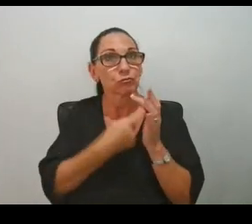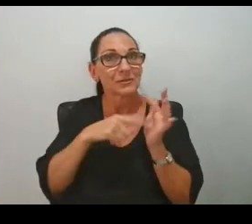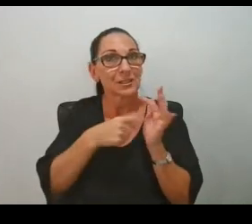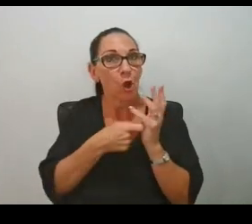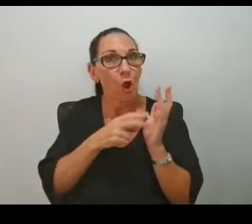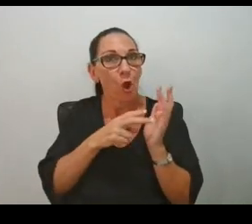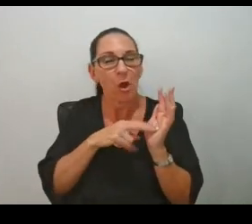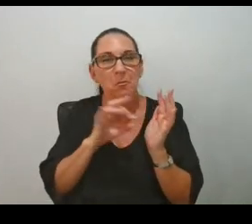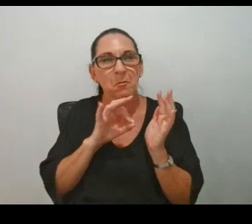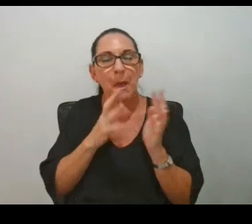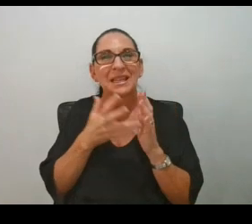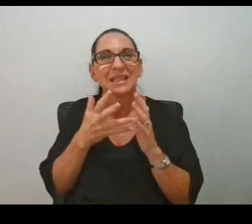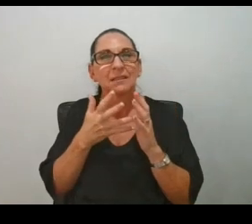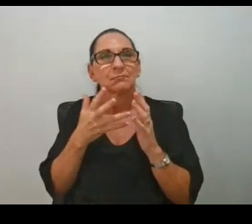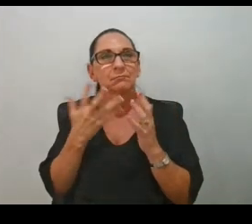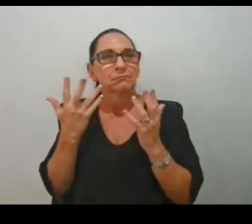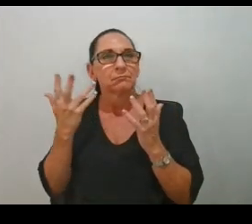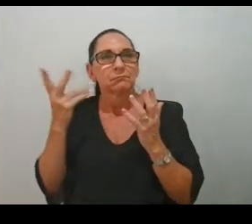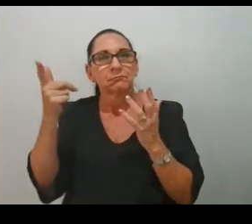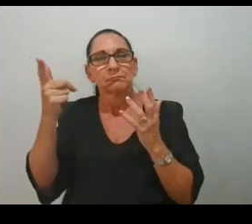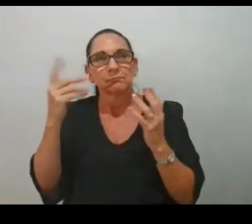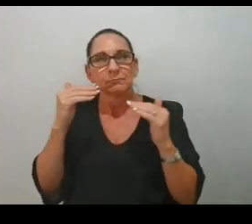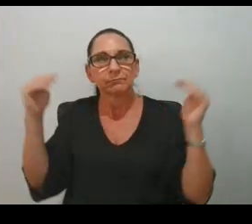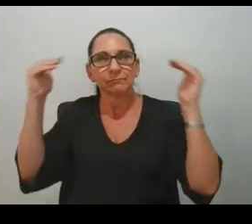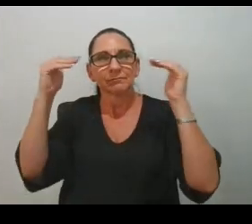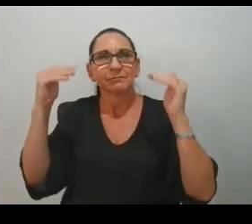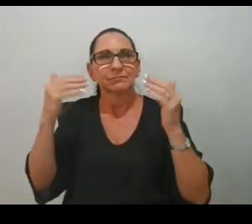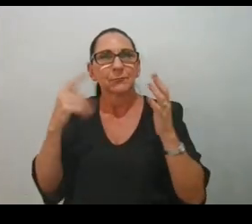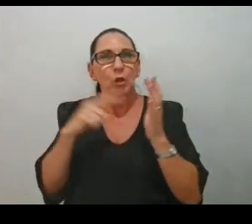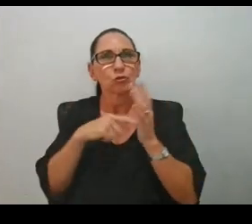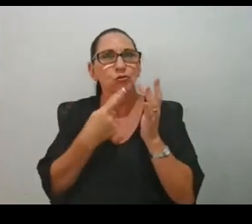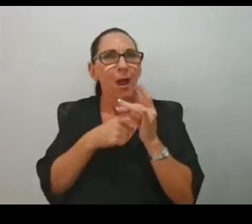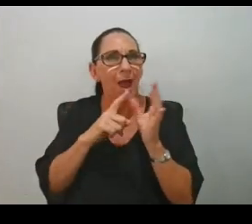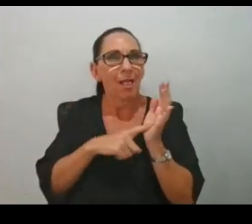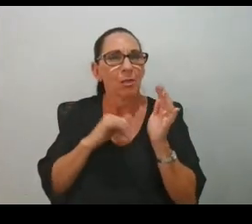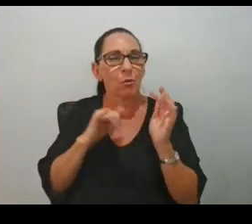Court trial Supreme Court trial um Family Court trial that's been in court for years